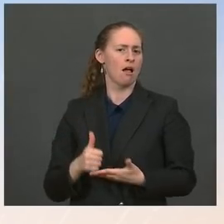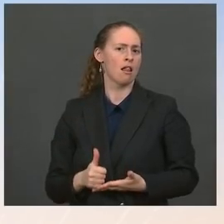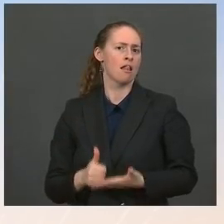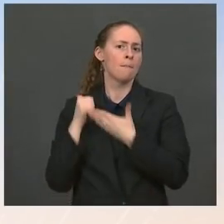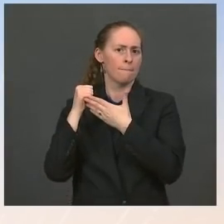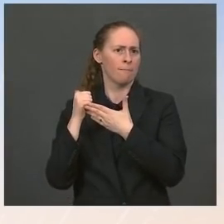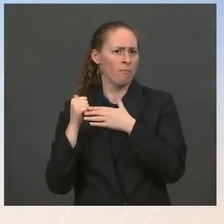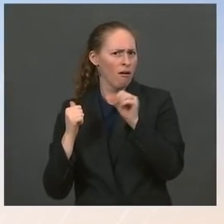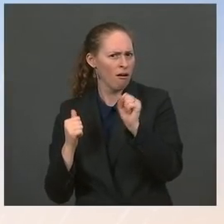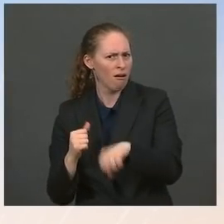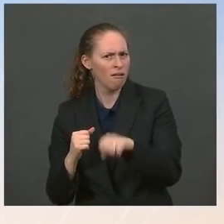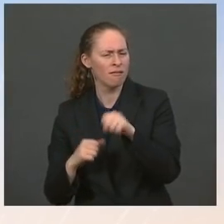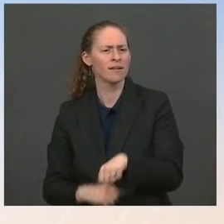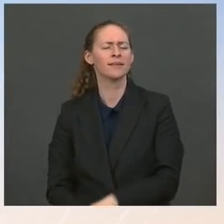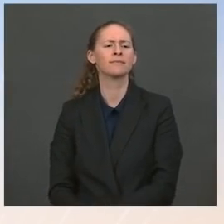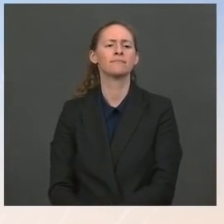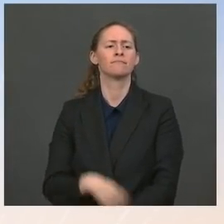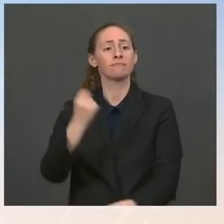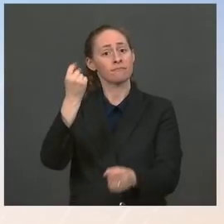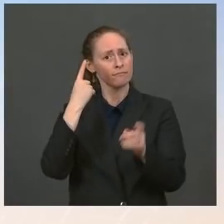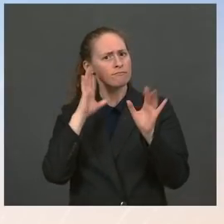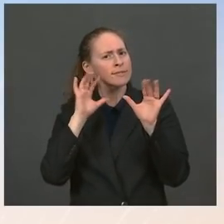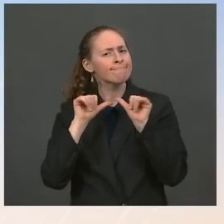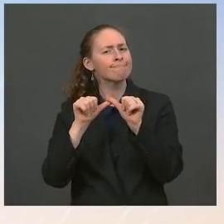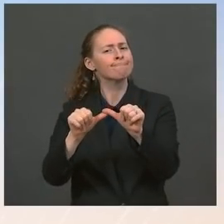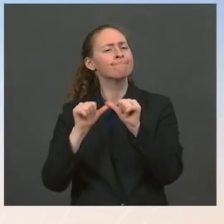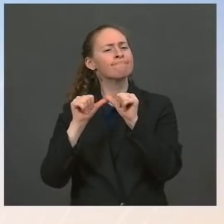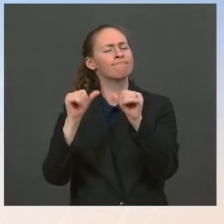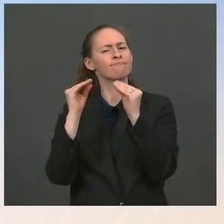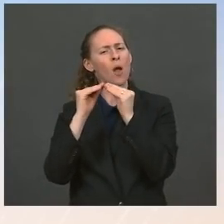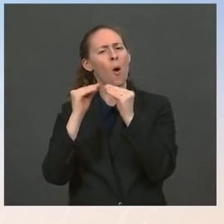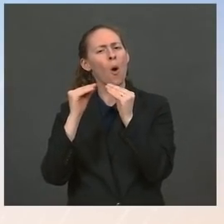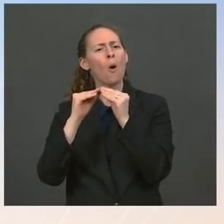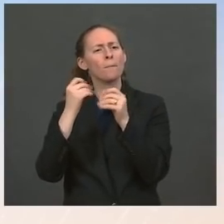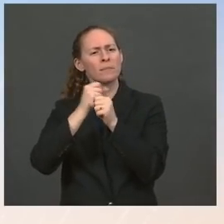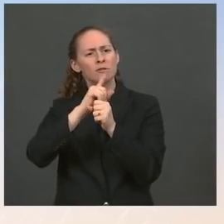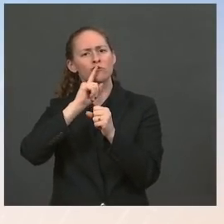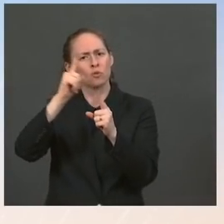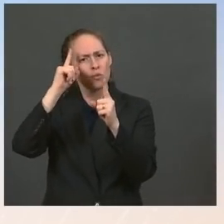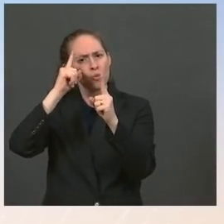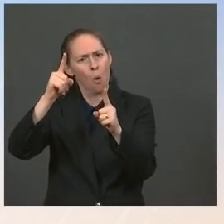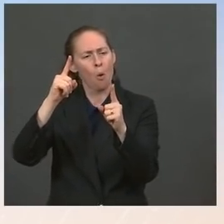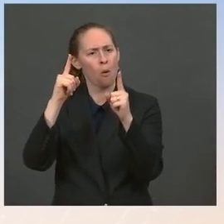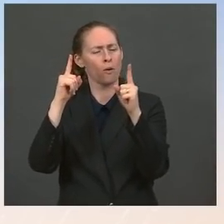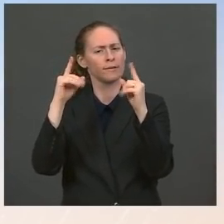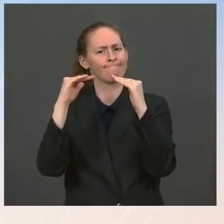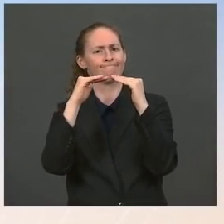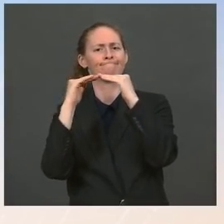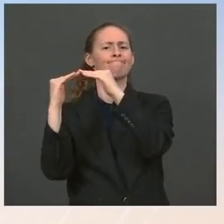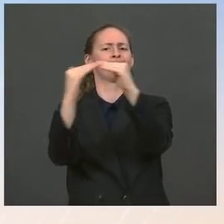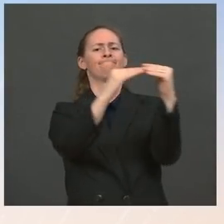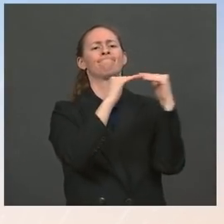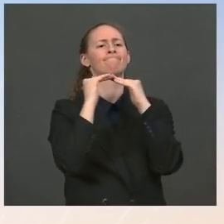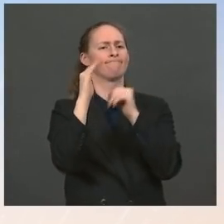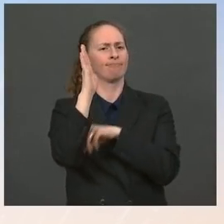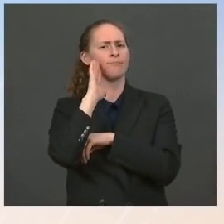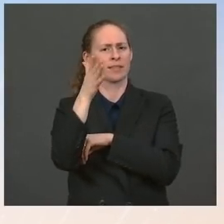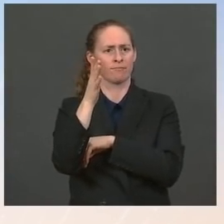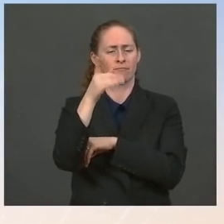But we're going to continue to make sure that all of the -- all of this is done equitable -- equitably. I mean, like I said, if you look at the COVID strategy